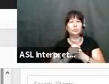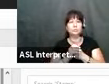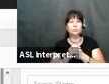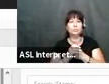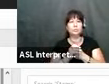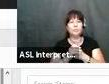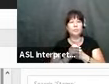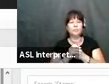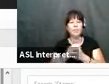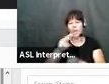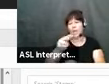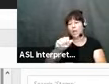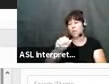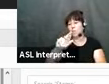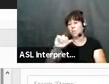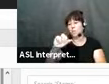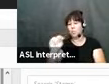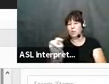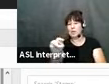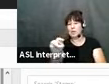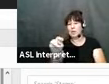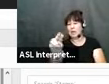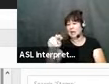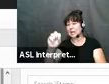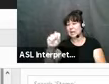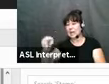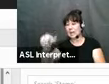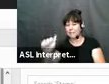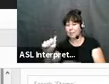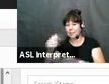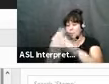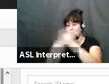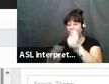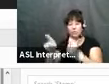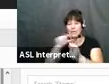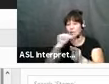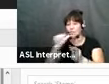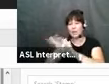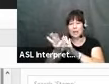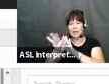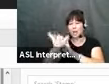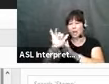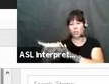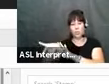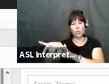Marin and Napa don't count many of those cases for their county data, because they don't